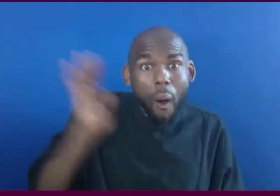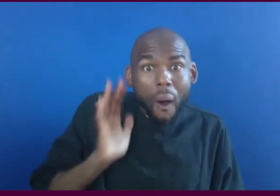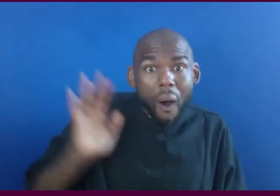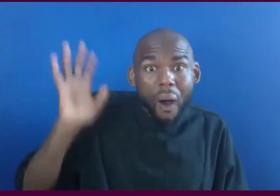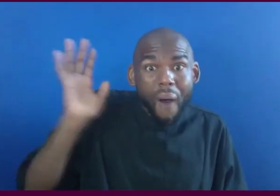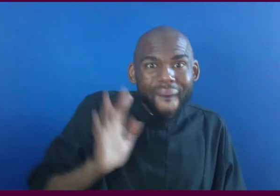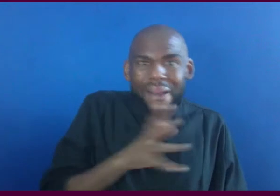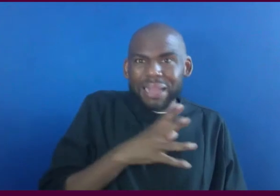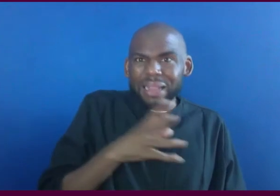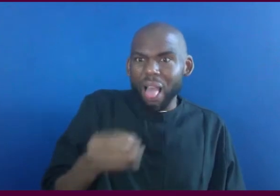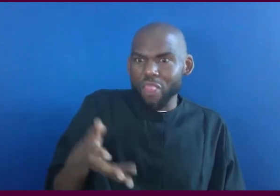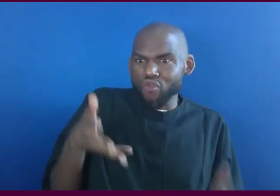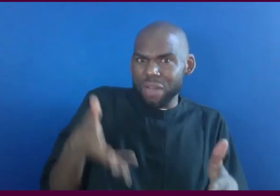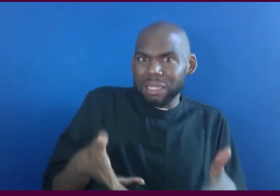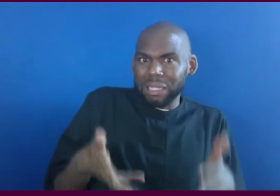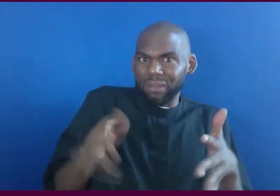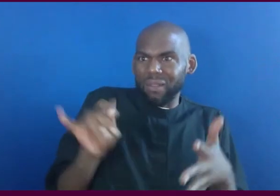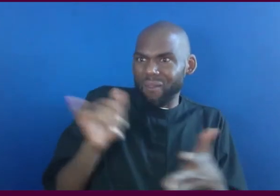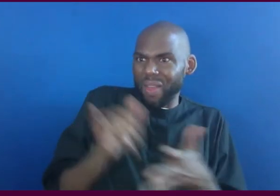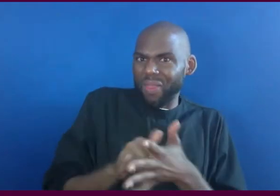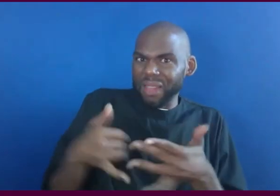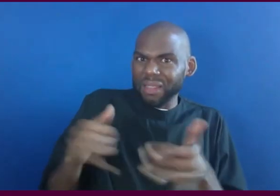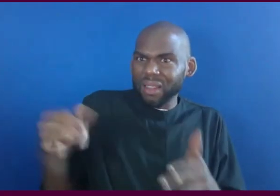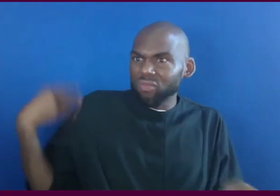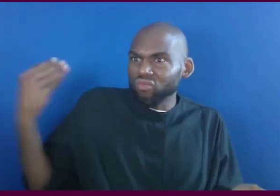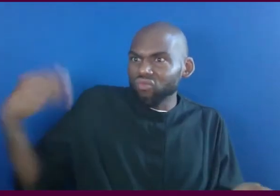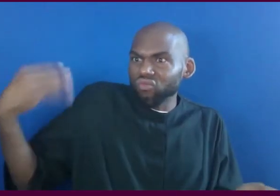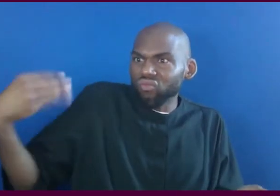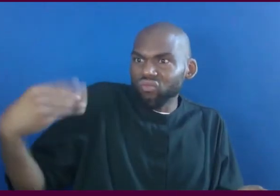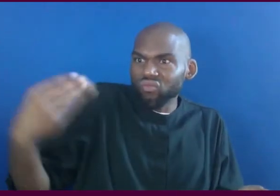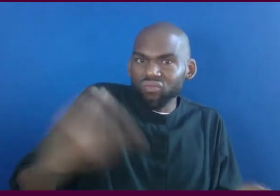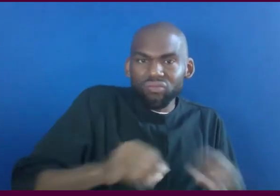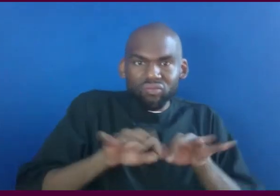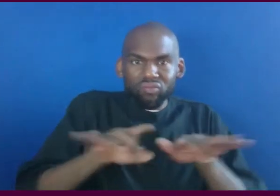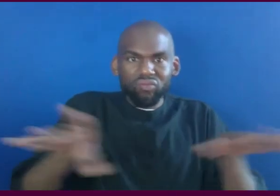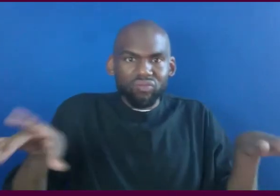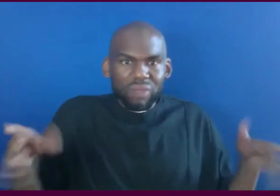The stench of that, the remnants of it is still very much pervasive.